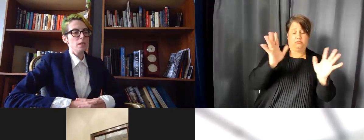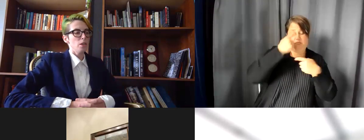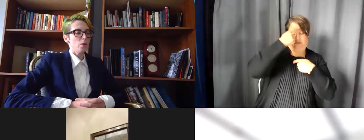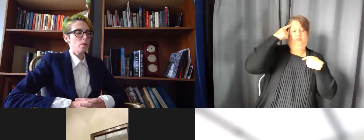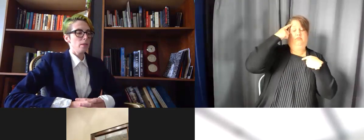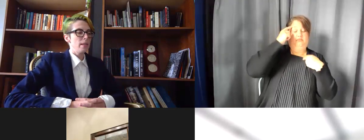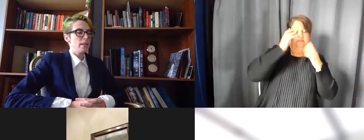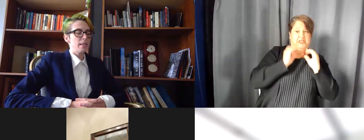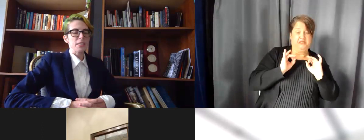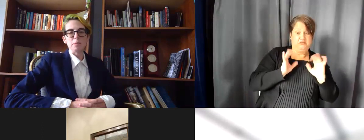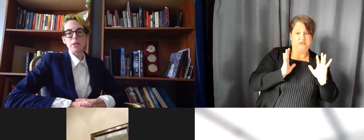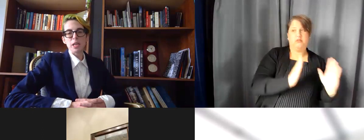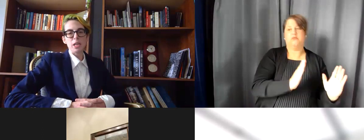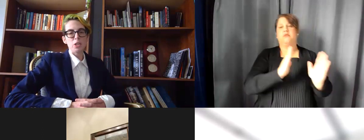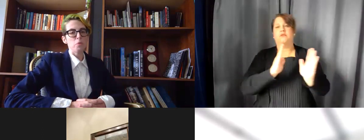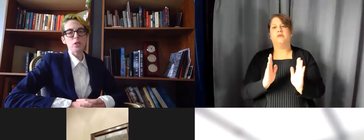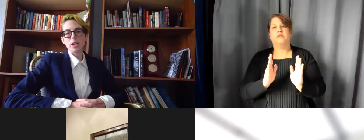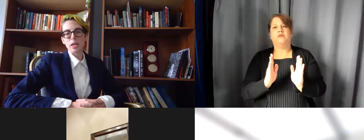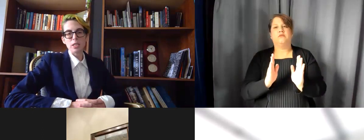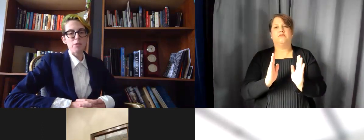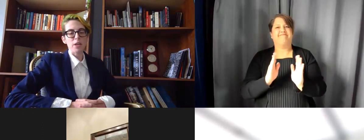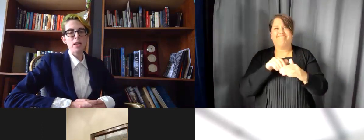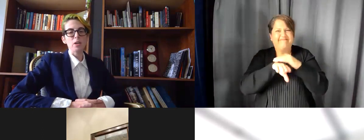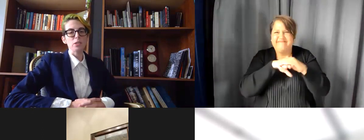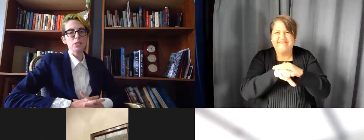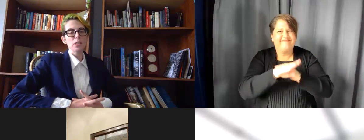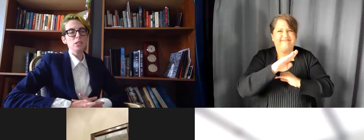Farrah Garland: you know, inaccessibility to bullying to everything else.